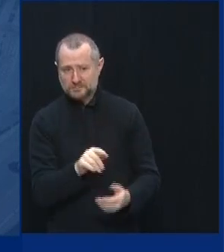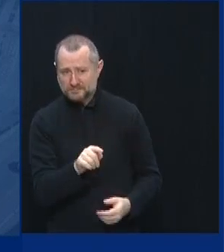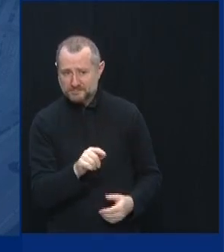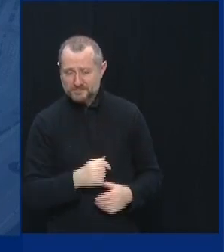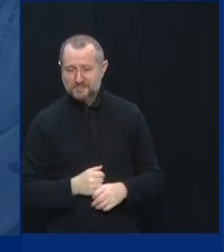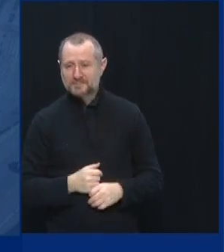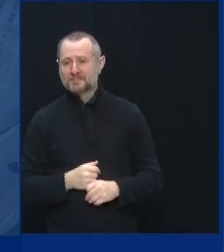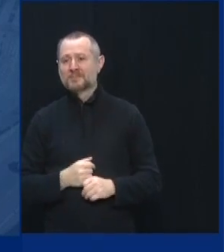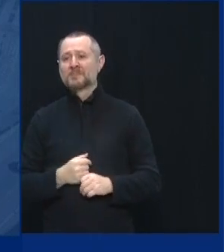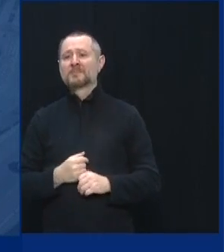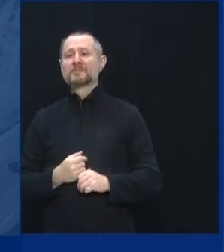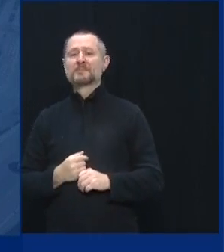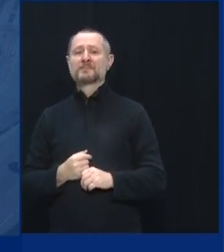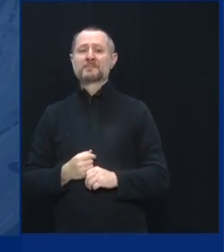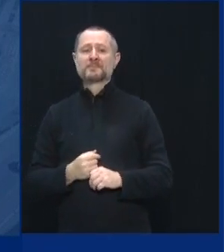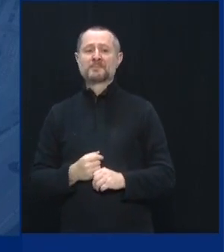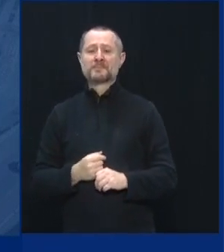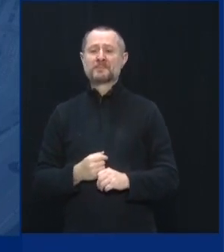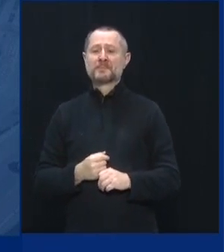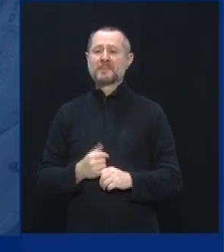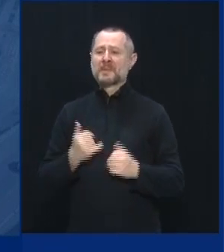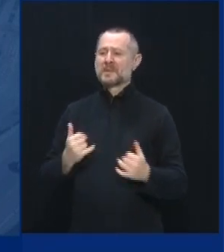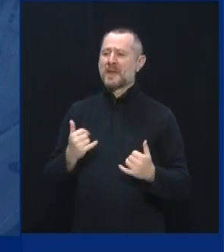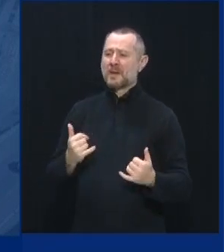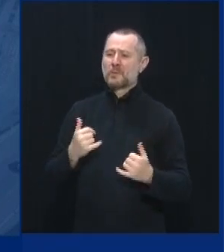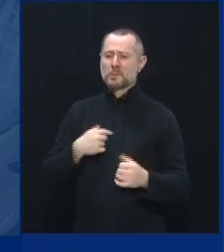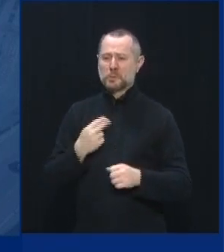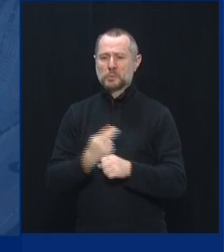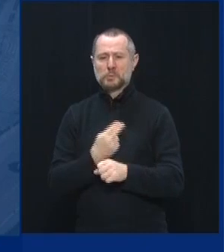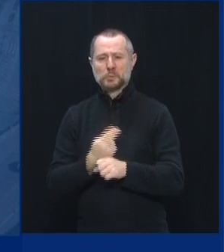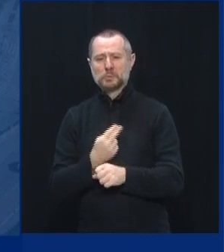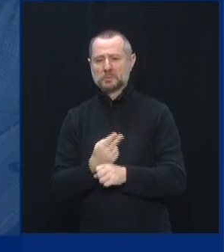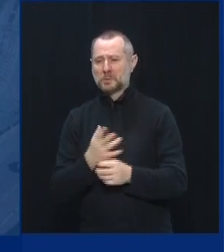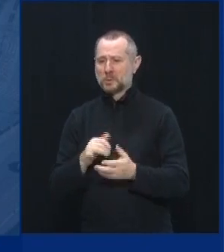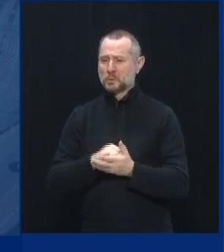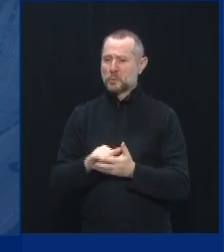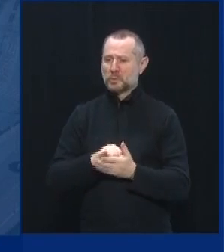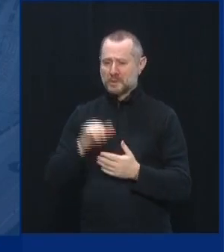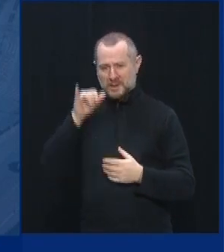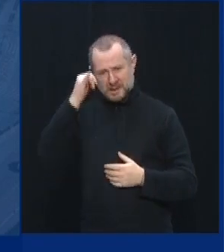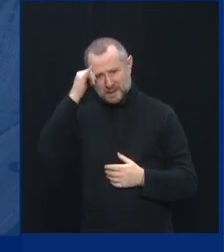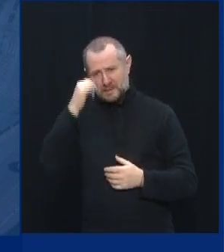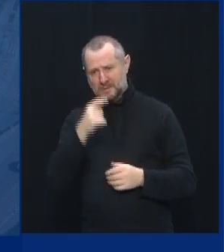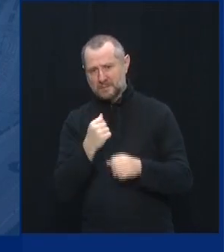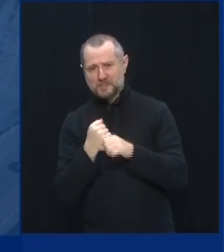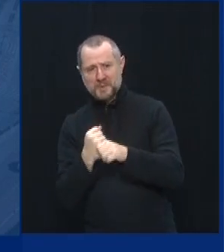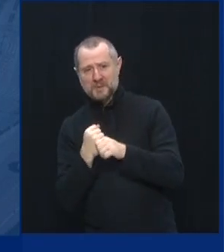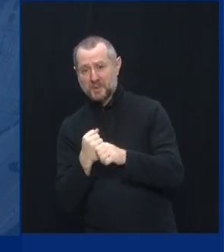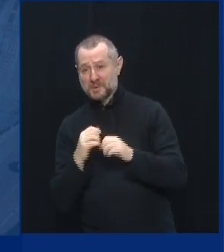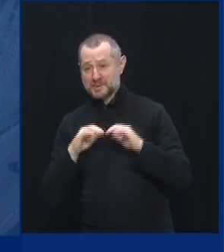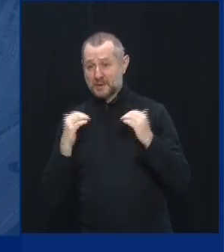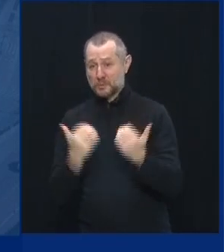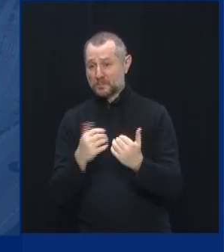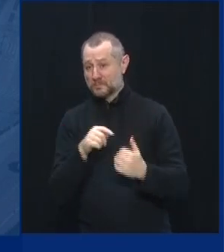NUMBER OF PEOPLE BUT ALSO TO BRING THE POSITIVITY RATE DOWN.